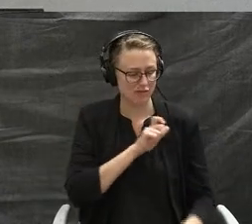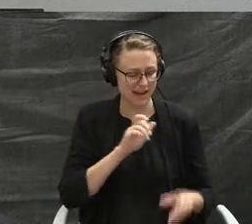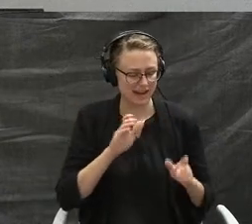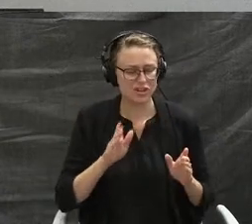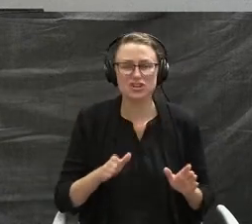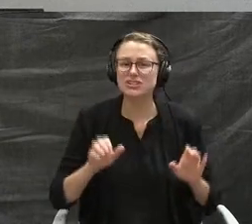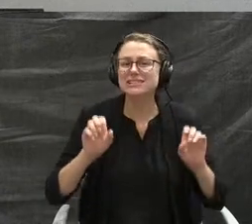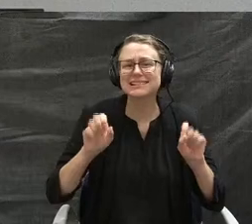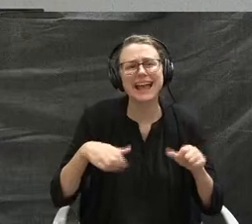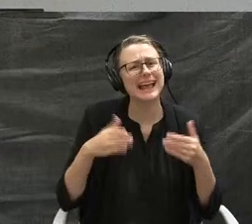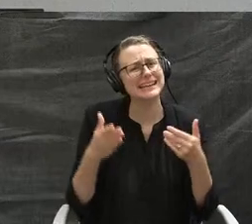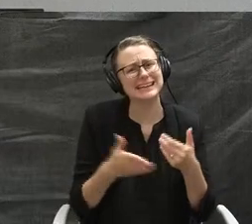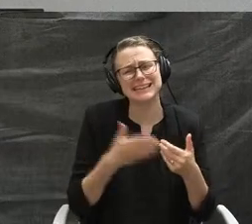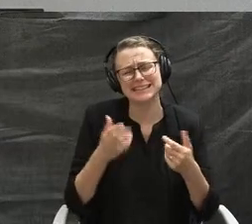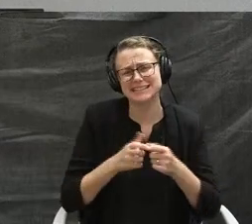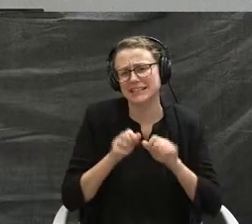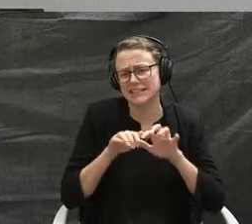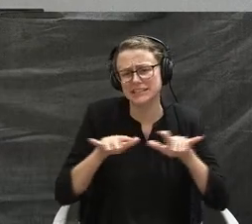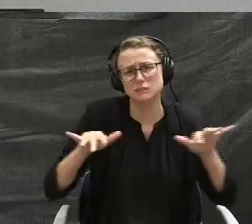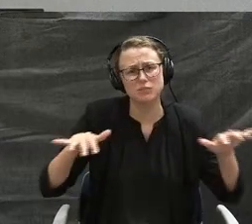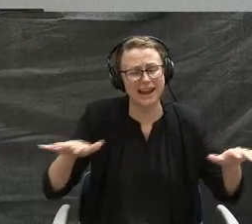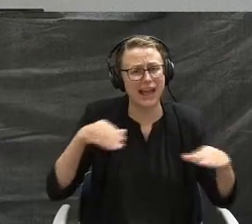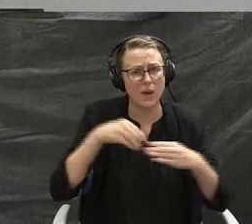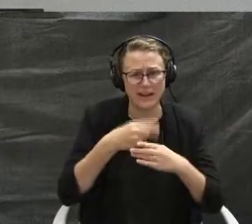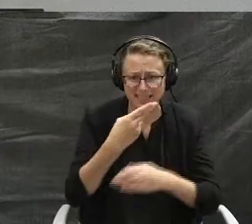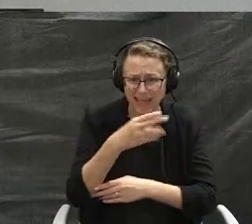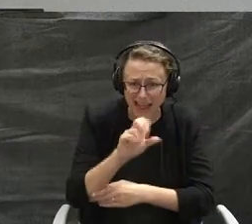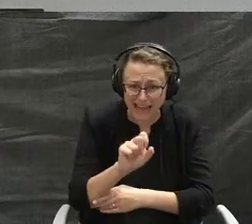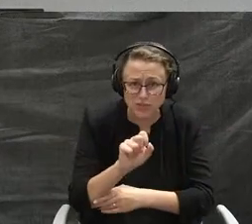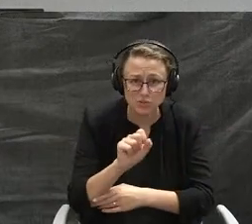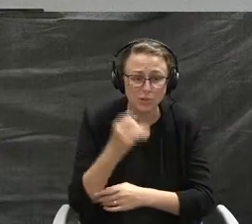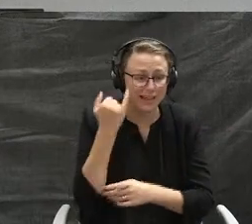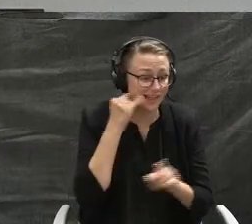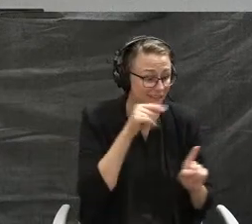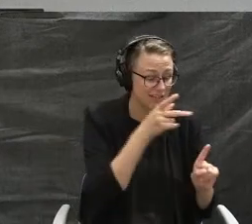are gone. You know, maybe we shorten the days for 4th and 5th